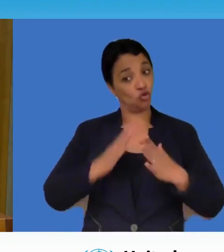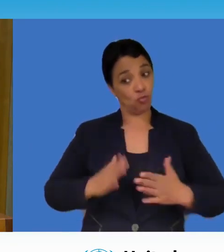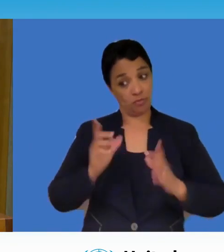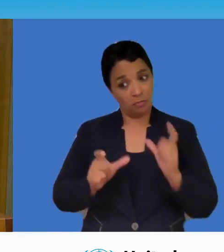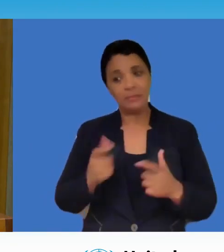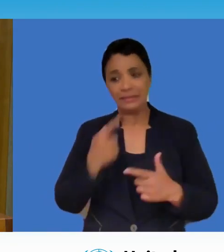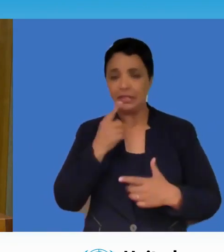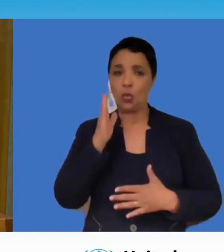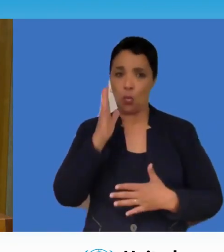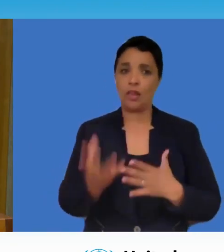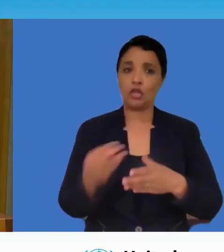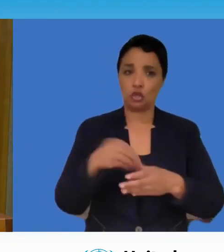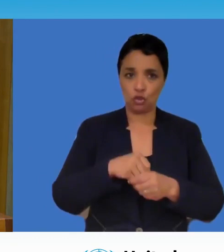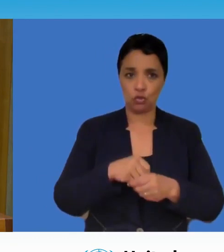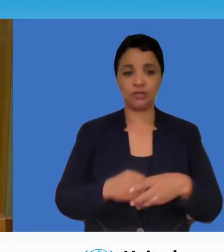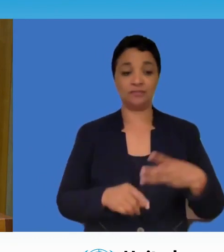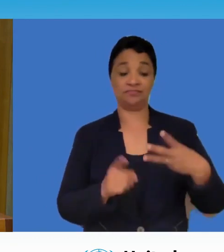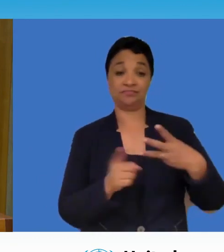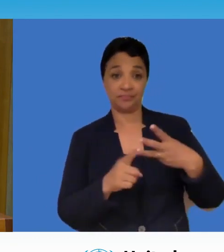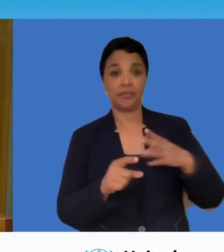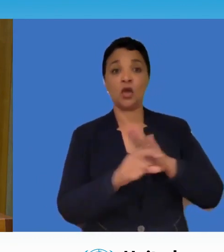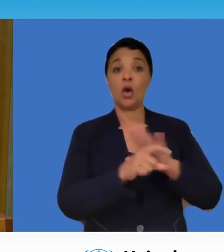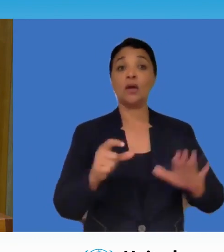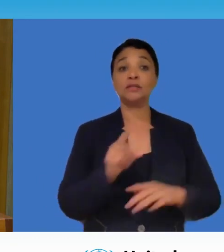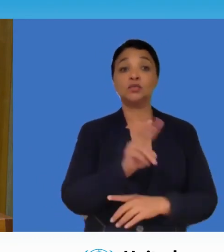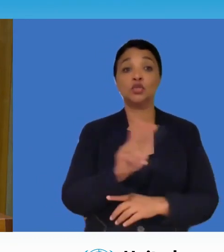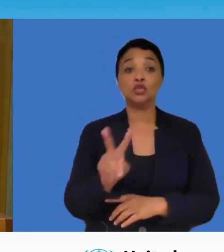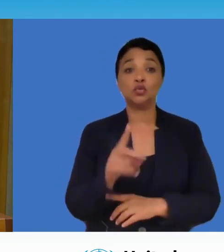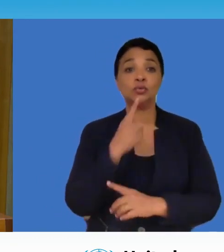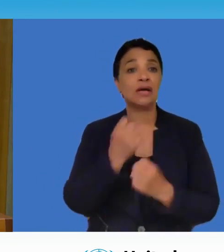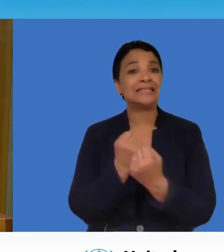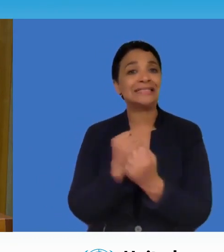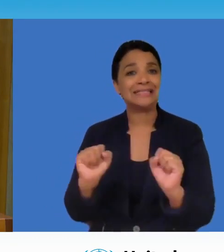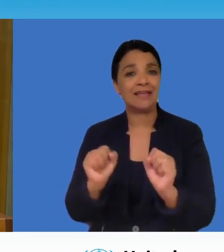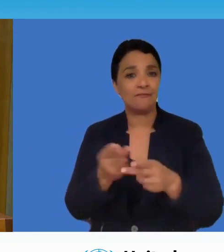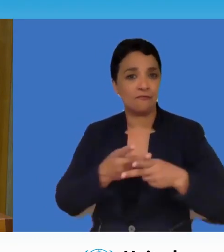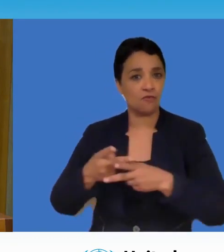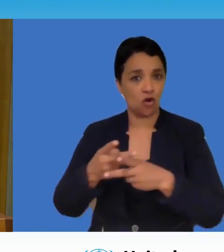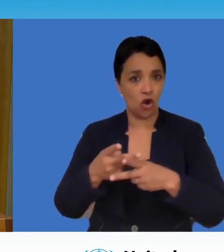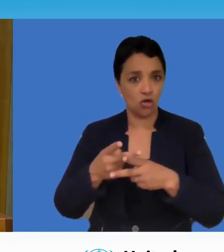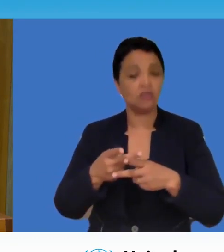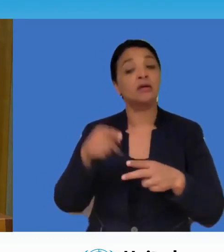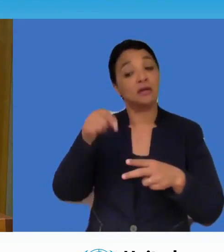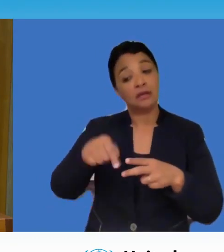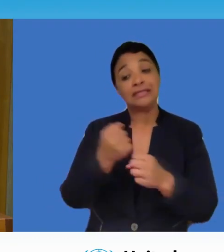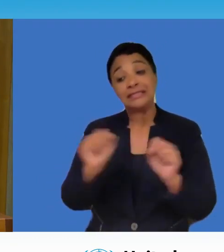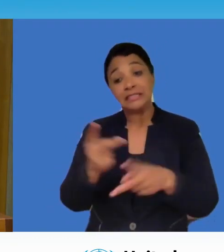that humanitarians are committing to lastly article 22 stresses safeguarding the privacy